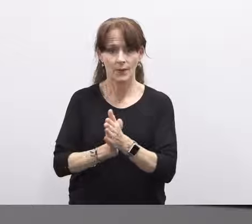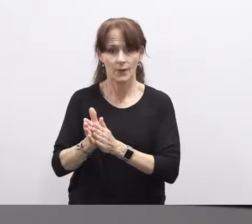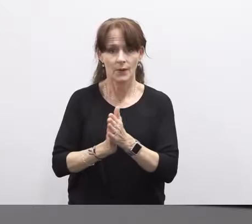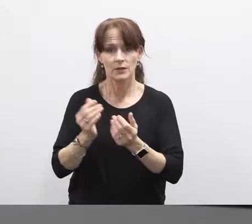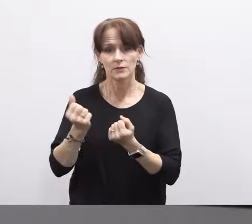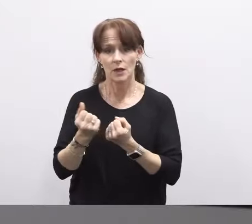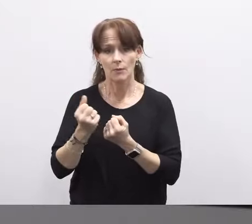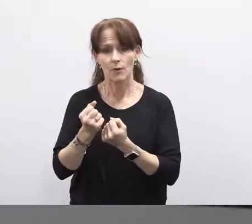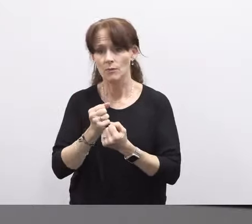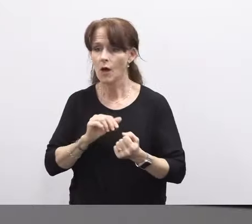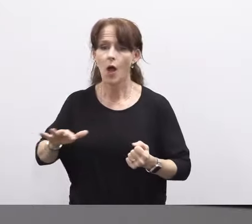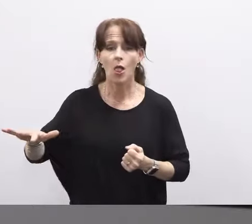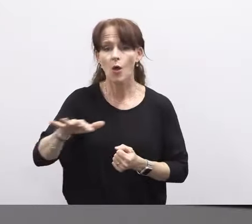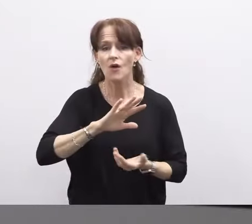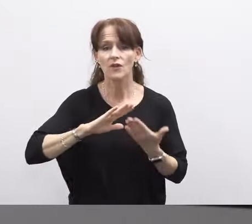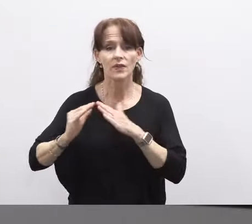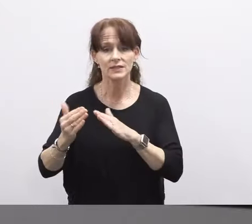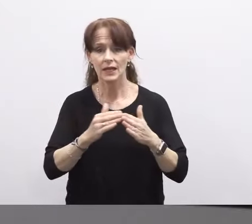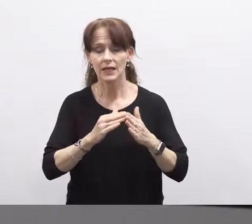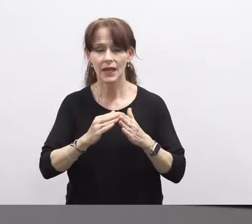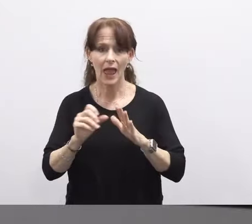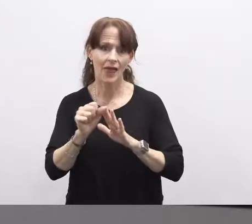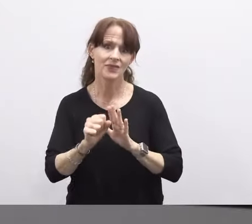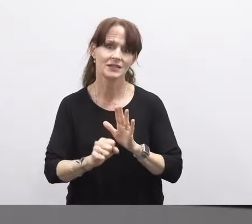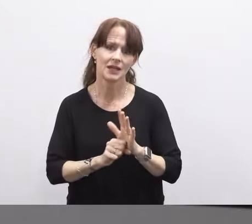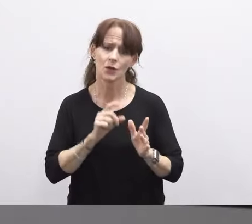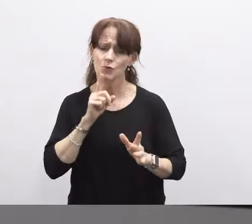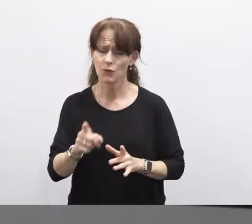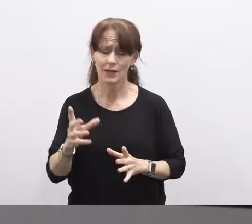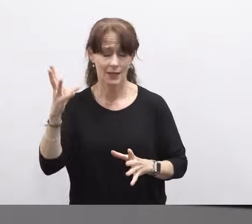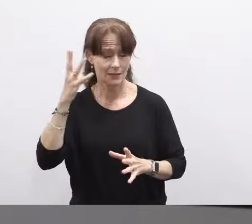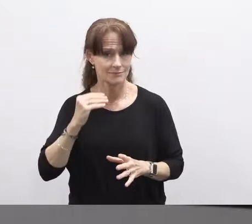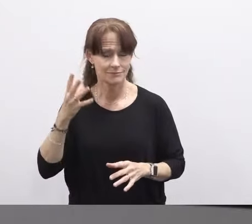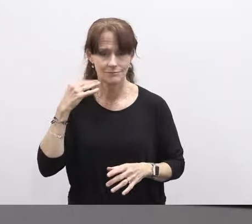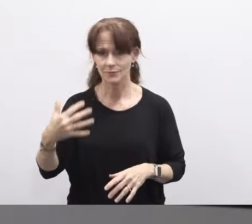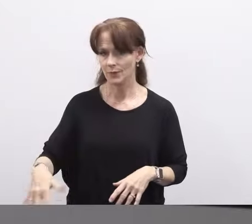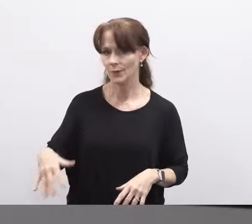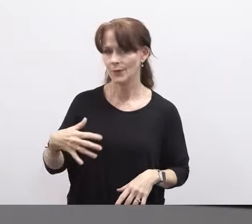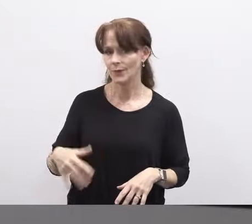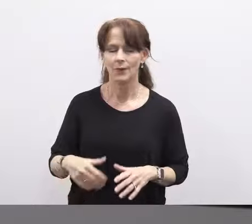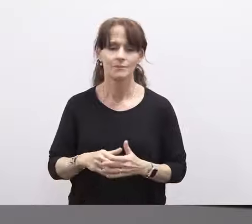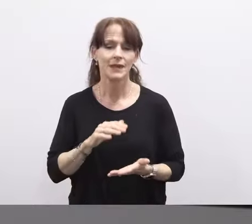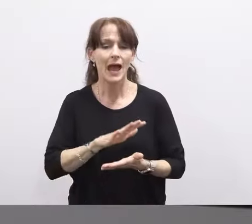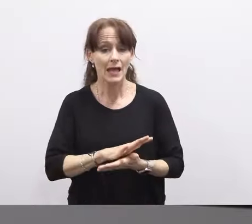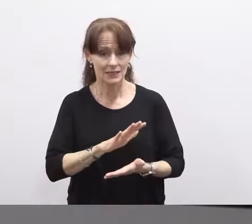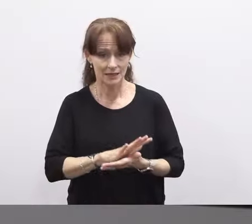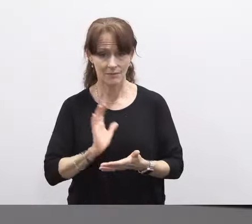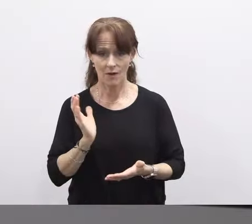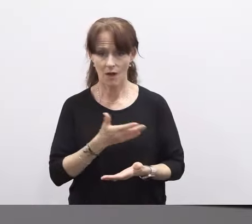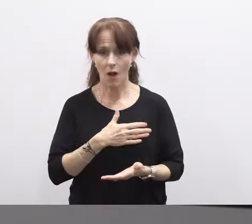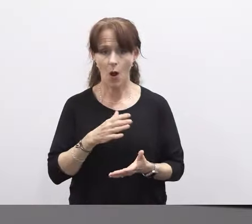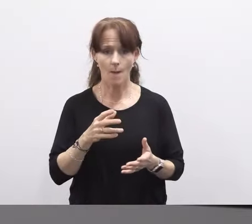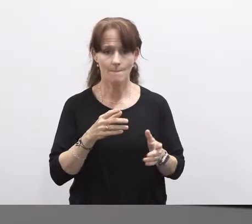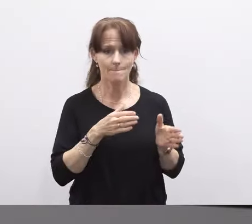from across the city and throughout the state. And it was truly an experience. Academically, our pathways have been expanding